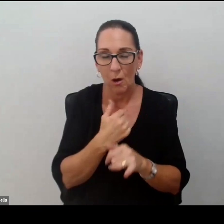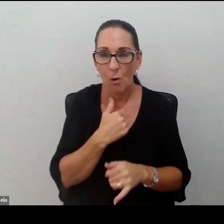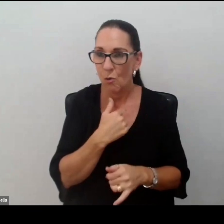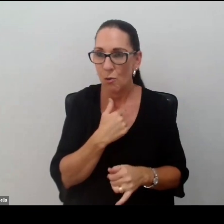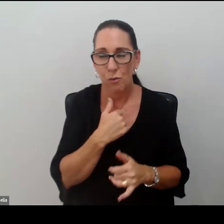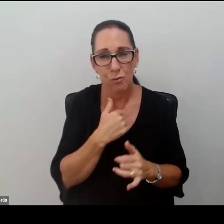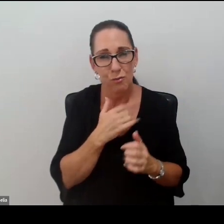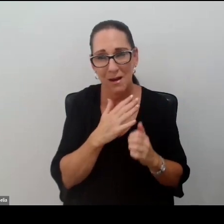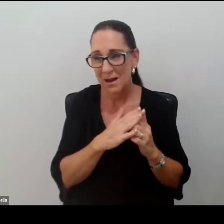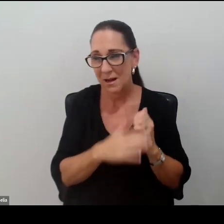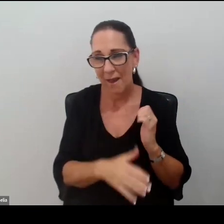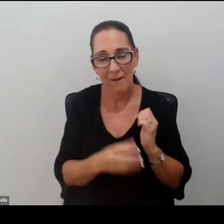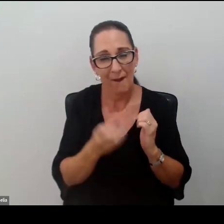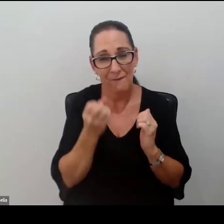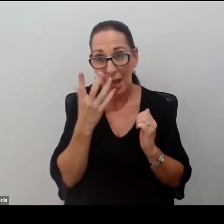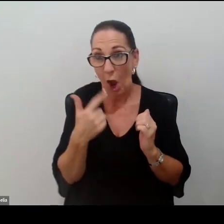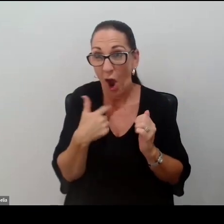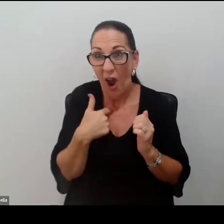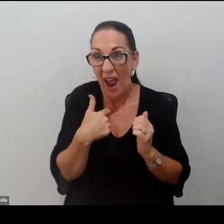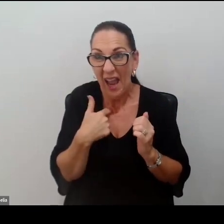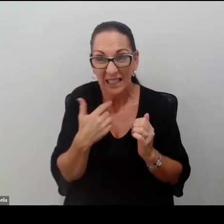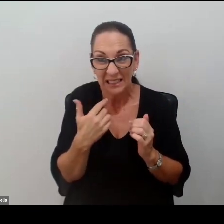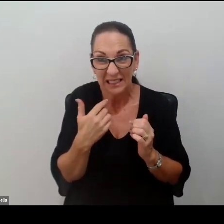because I didn't know what was going to happen, that I would see a whole lot of middle aged